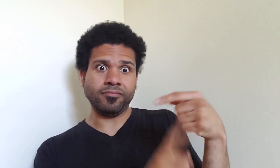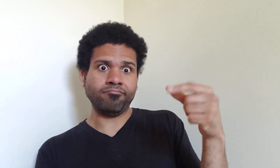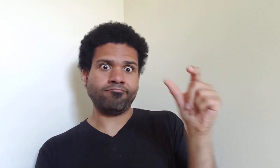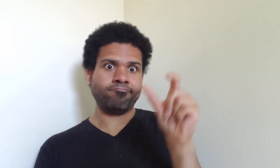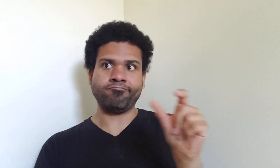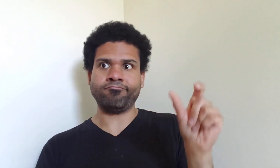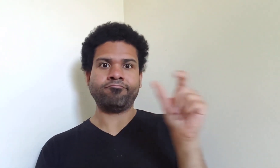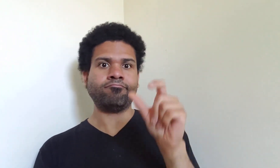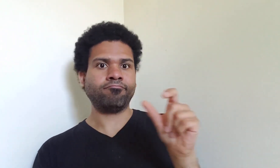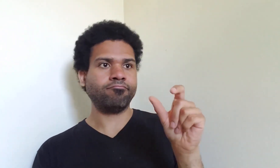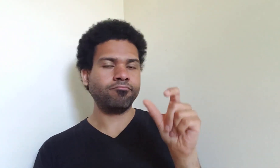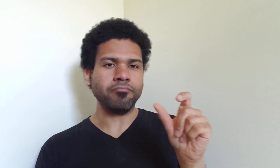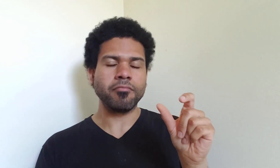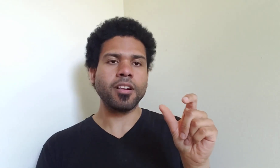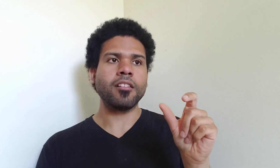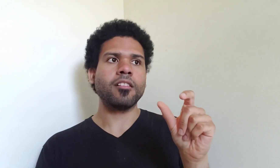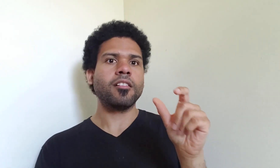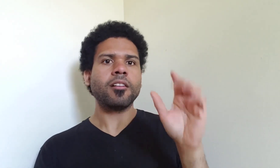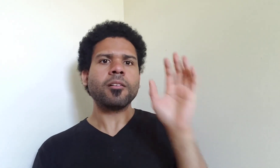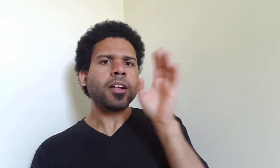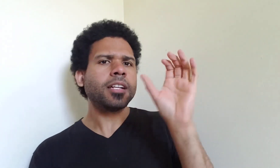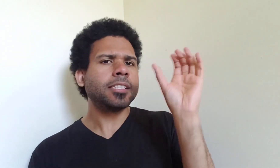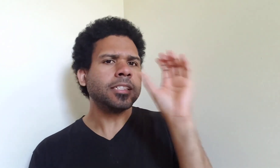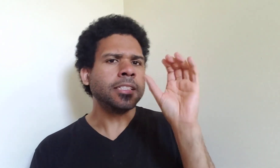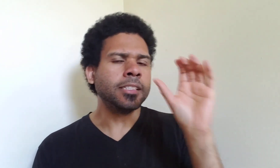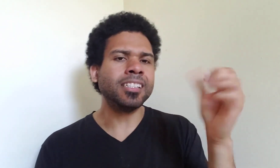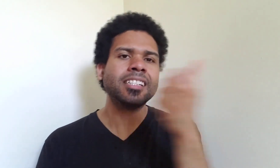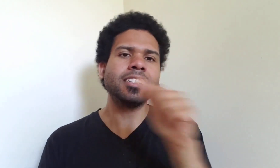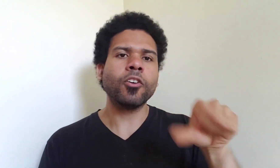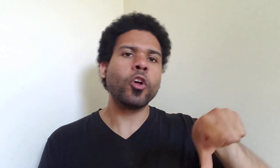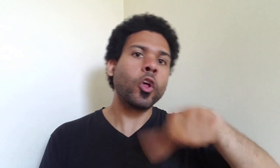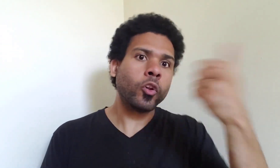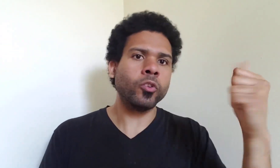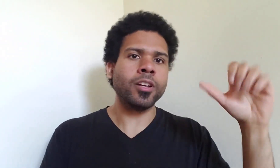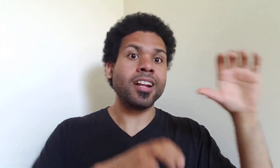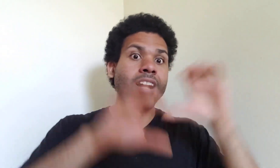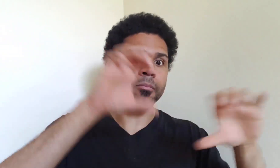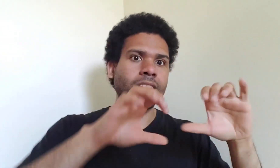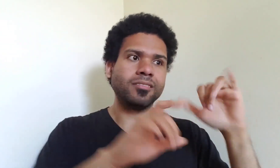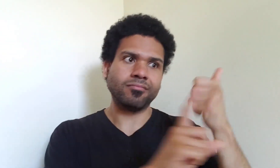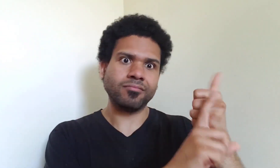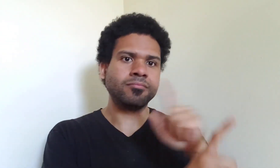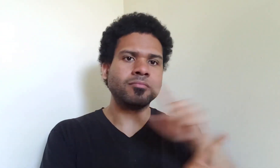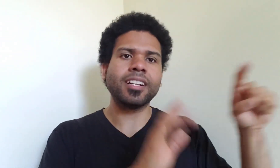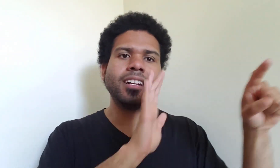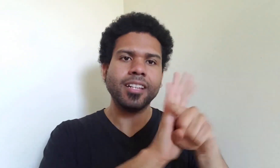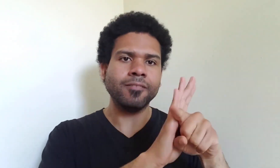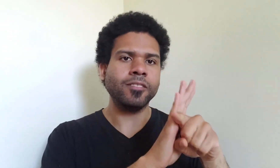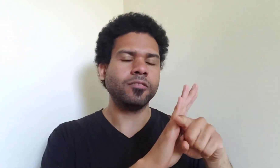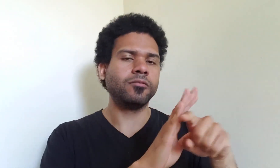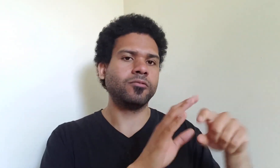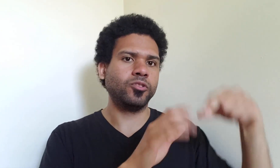H+ ions could travel to find any anion compound (negative charges).